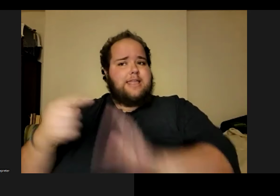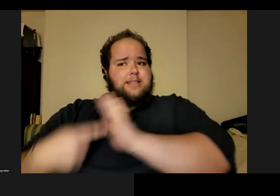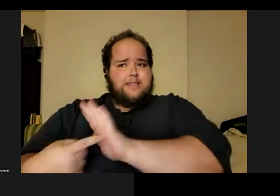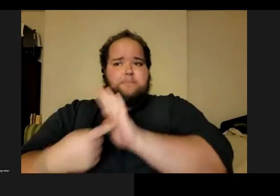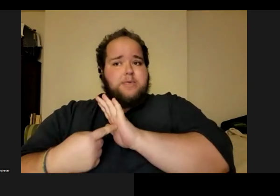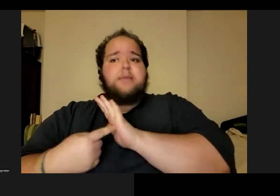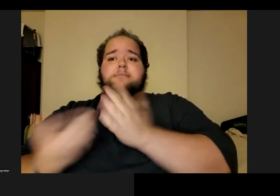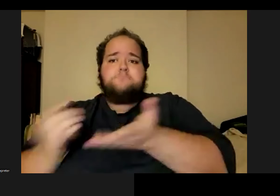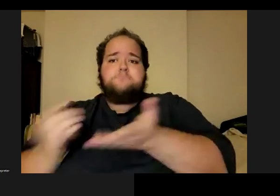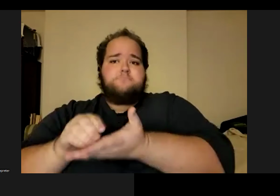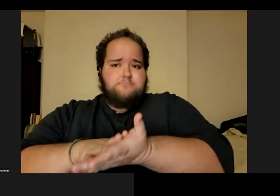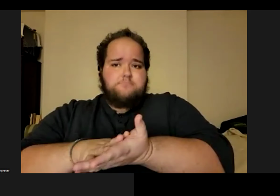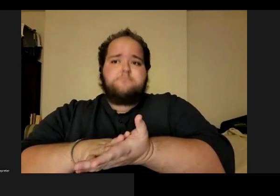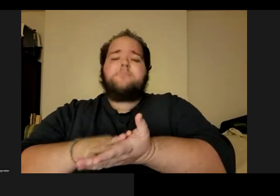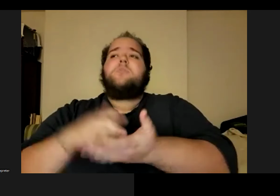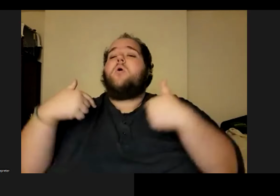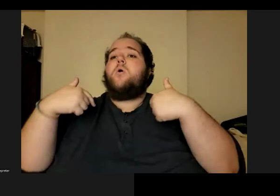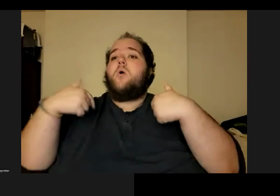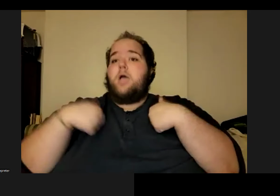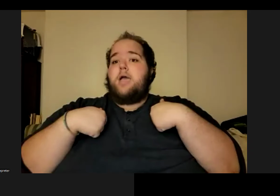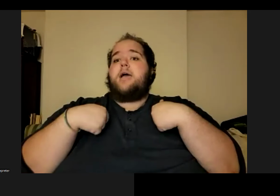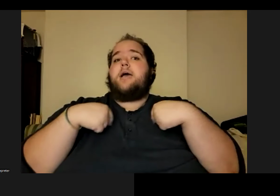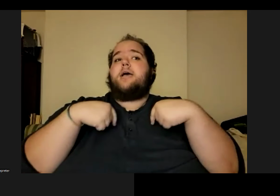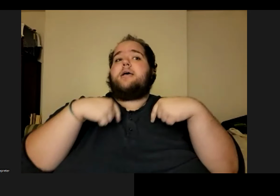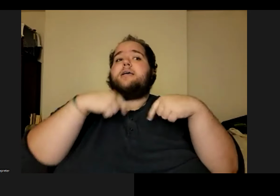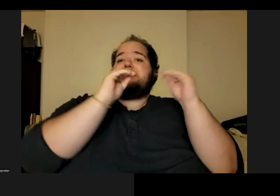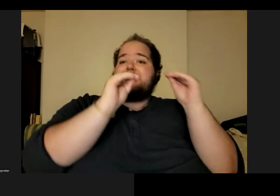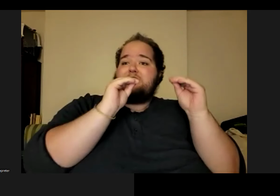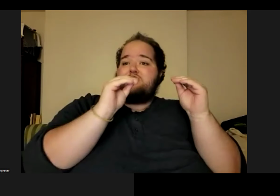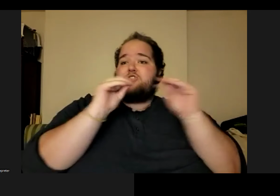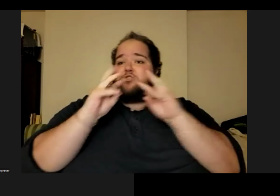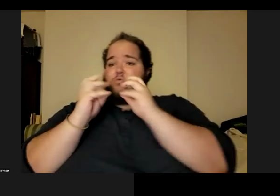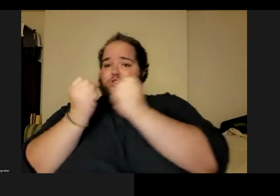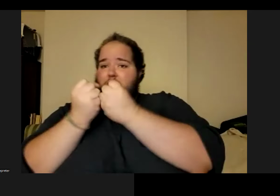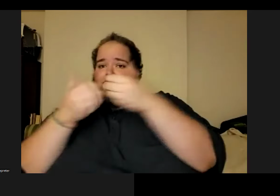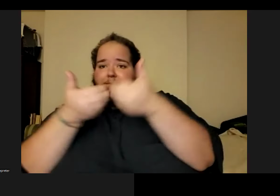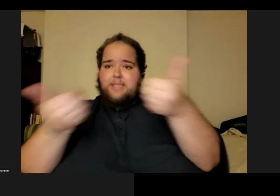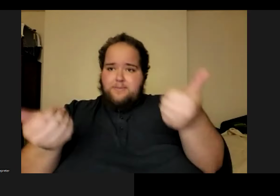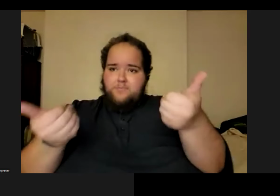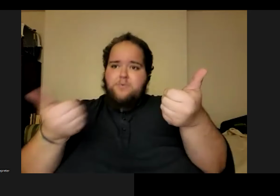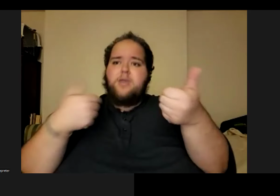I could move my workshops to a related experience for a bit more of a clean design.